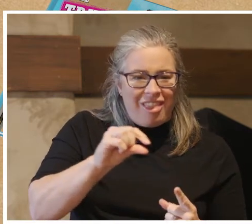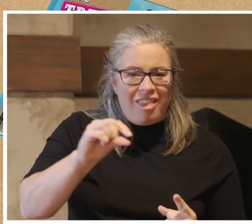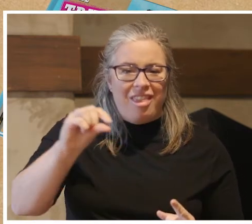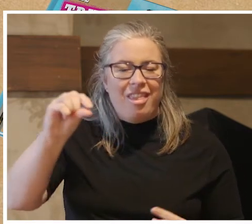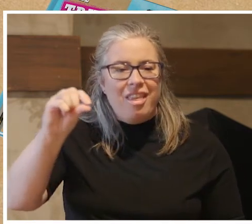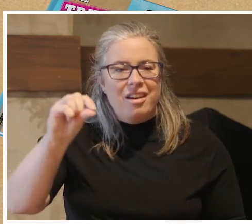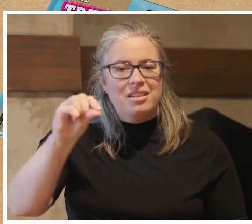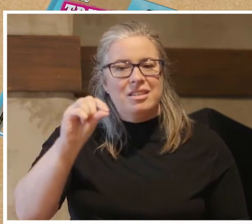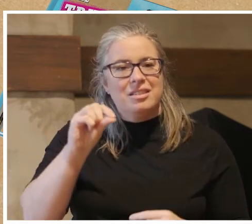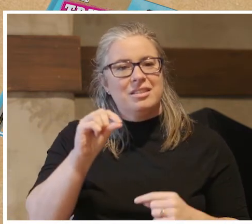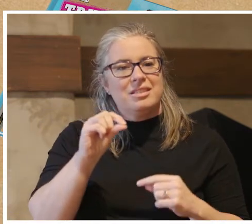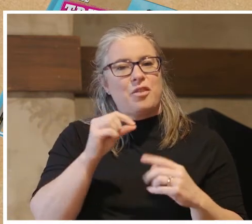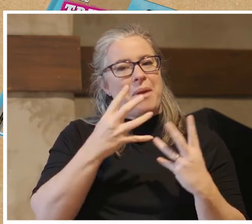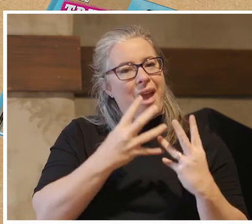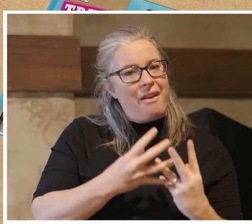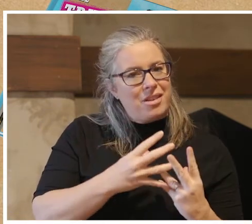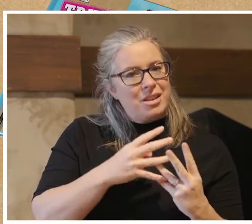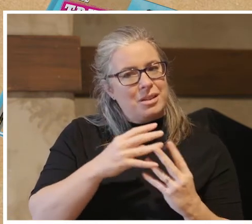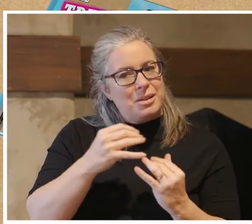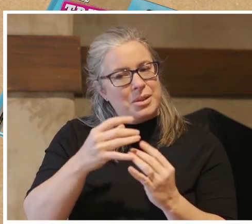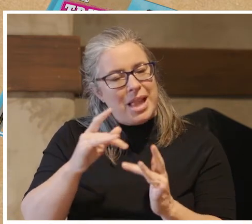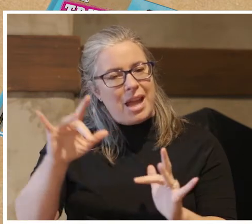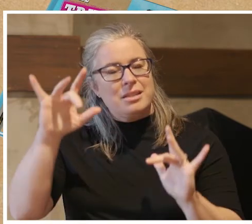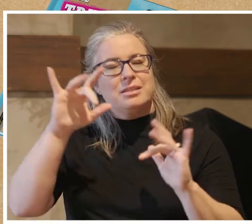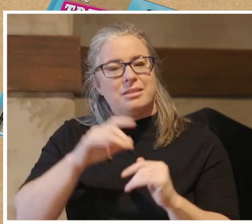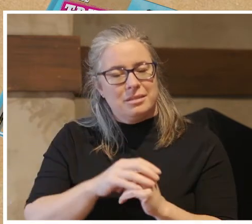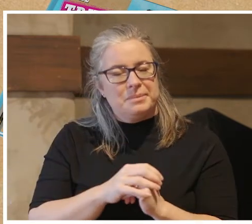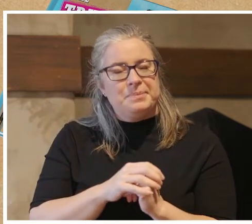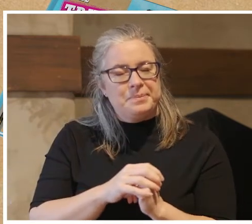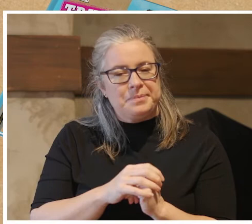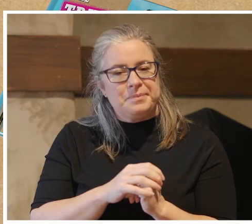that make it go from heavy to light.